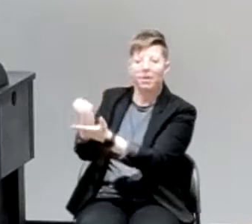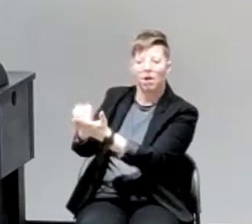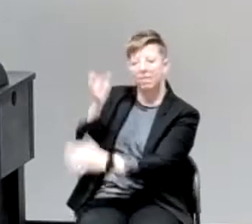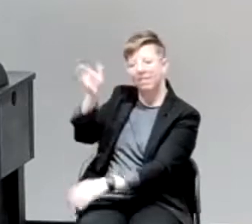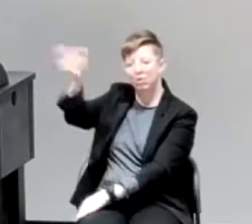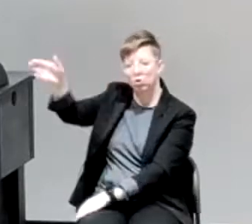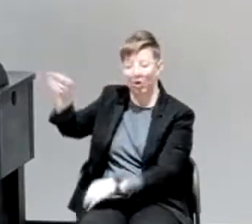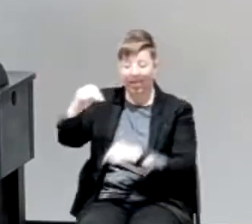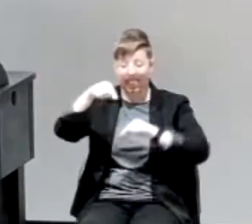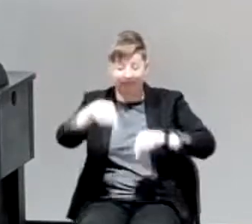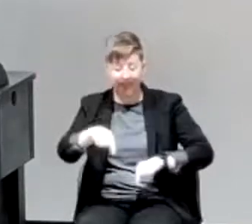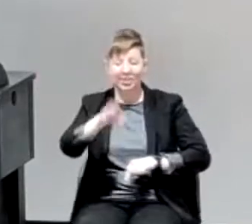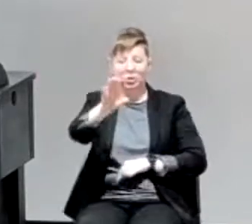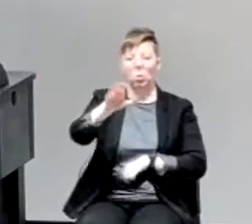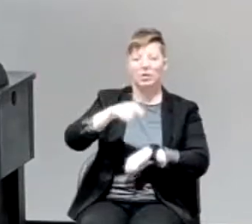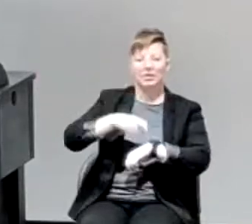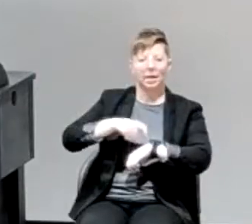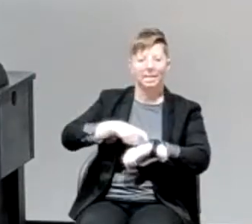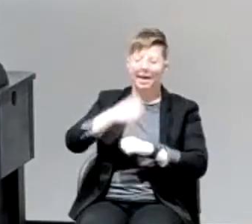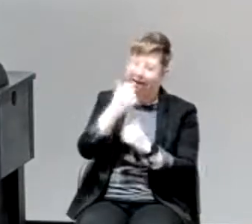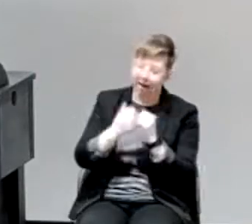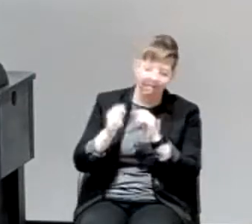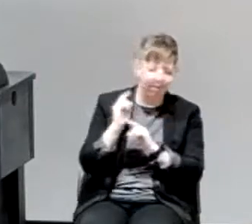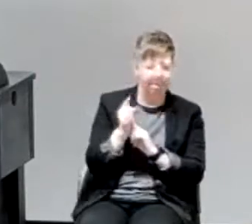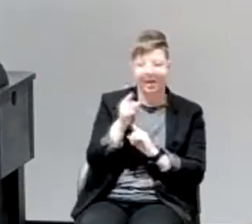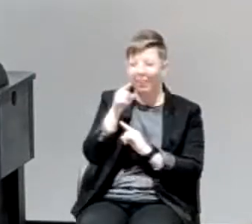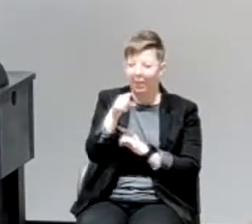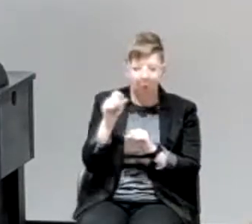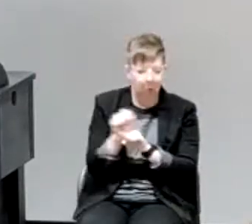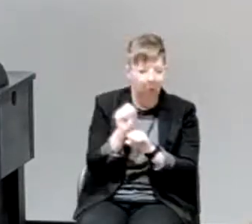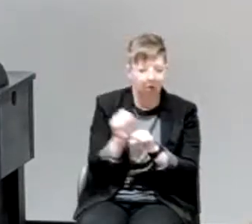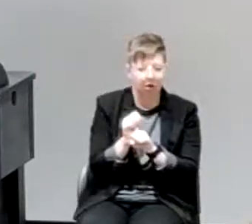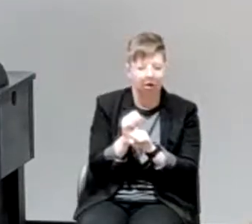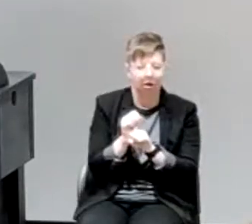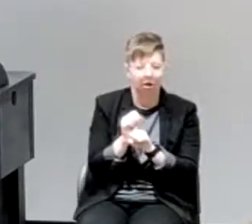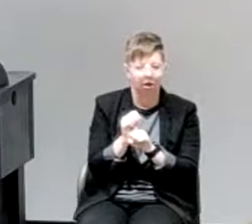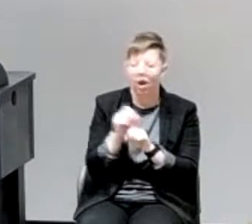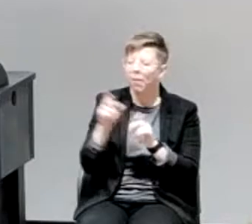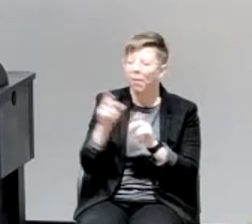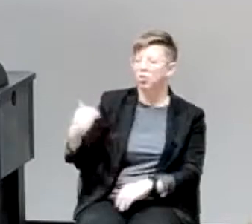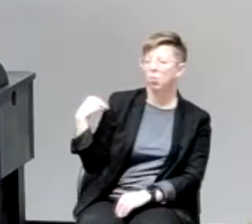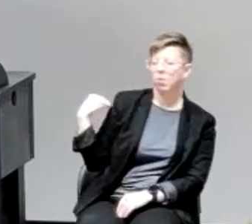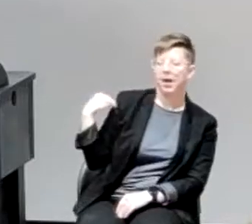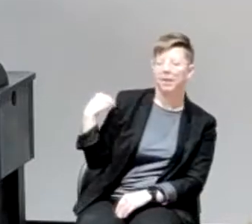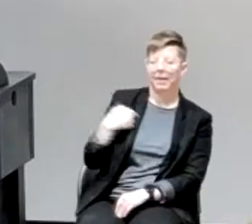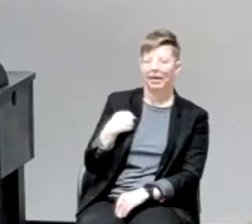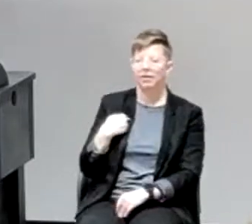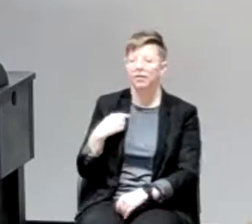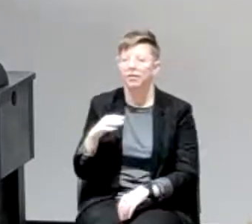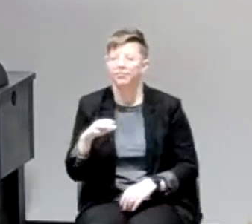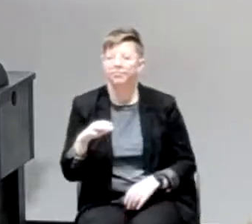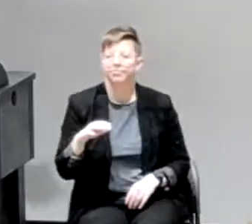is ly imaginatively and excellently we can answer the question this what being prepared for the knowledge economy looks like. This is your time.